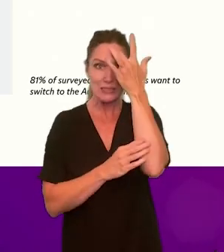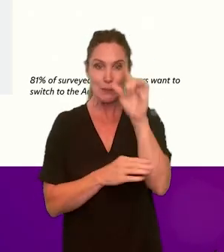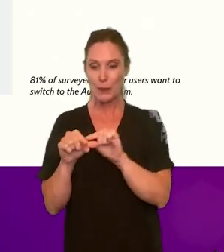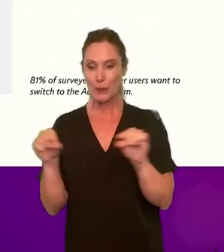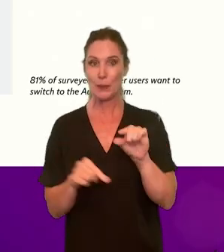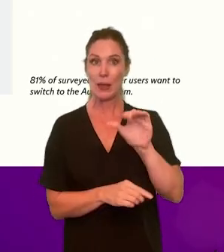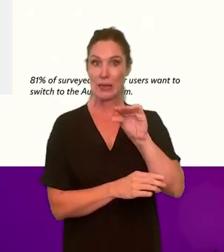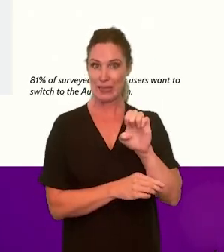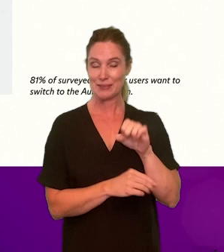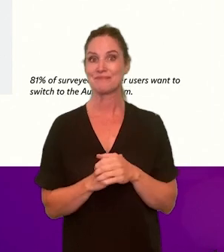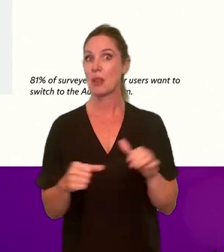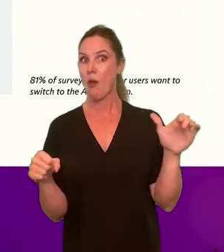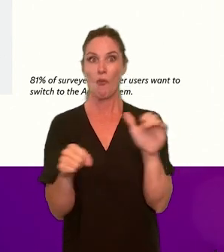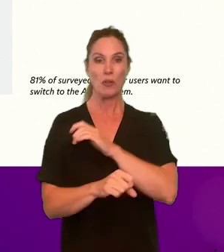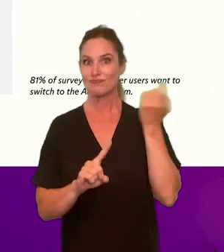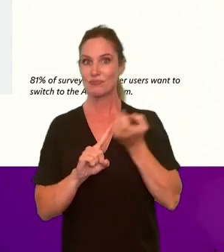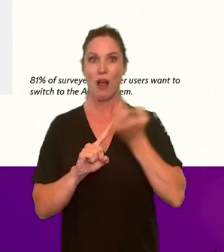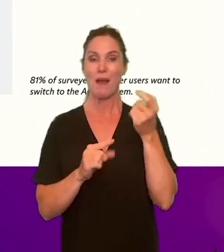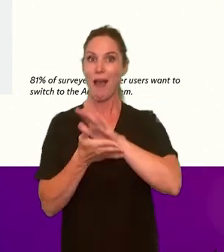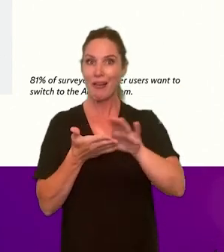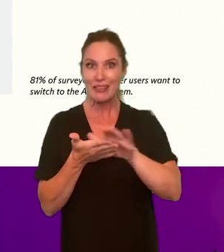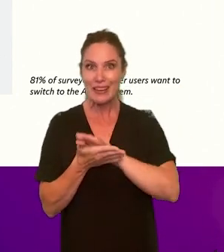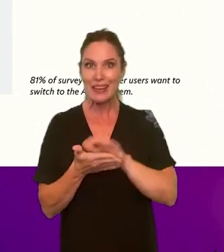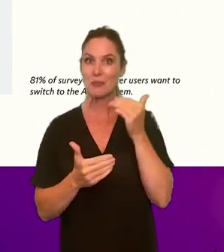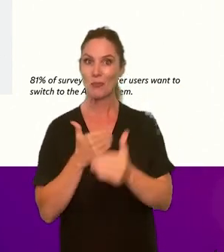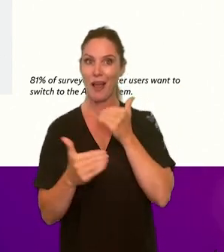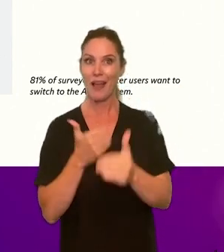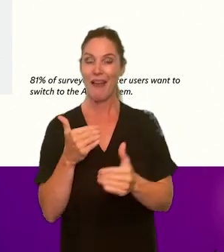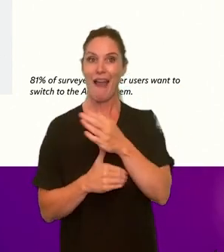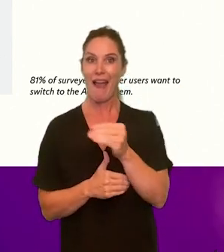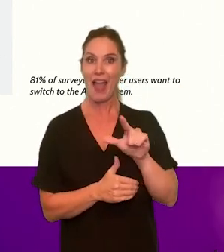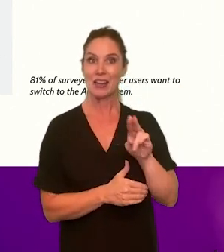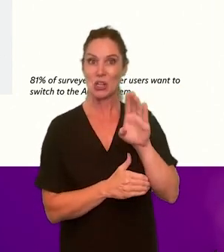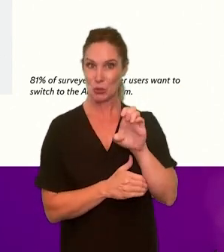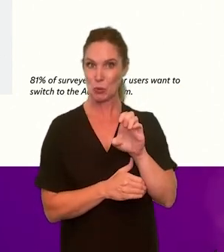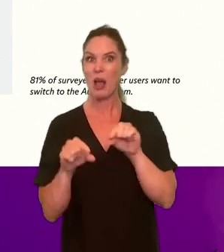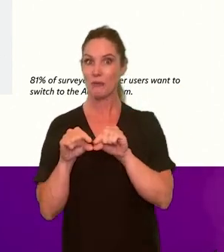disinfection and lubrication of catheters with tap water and pre-packaged supplies.